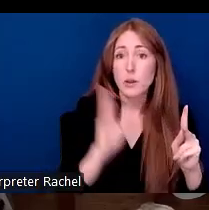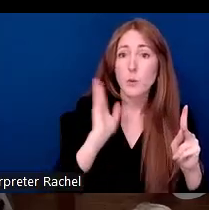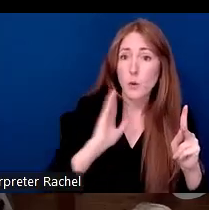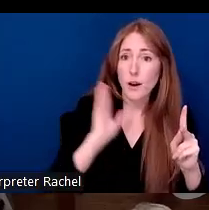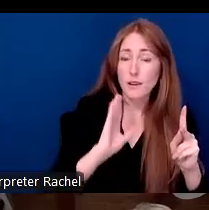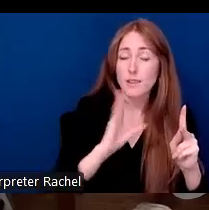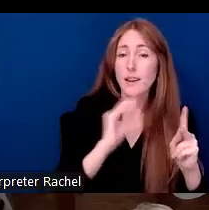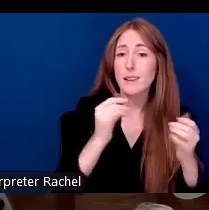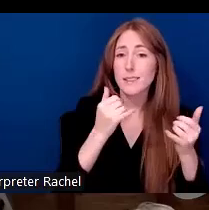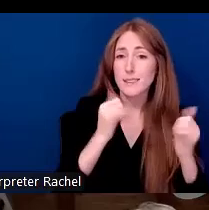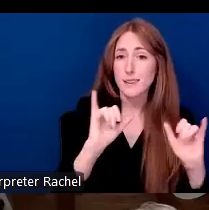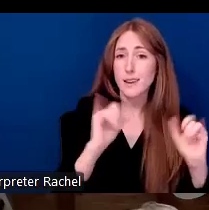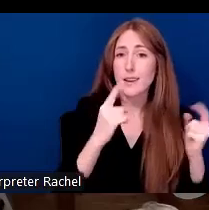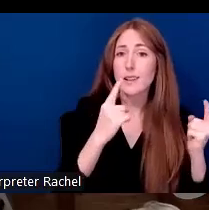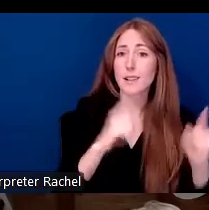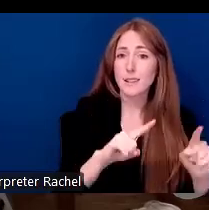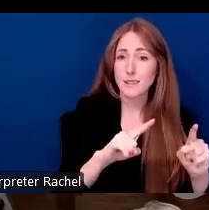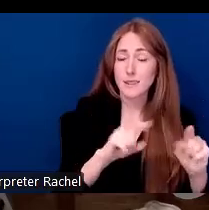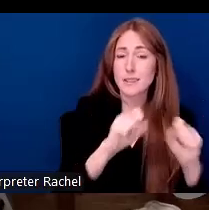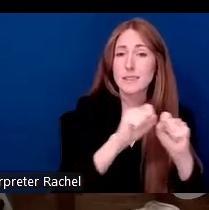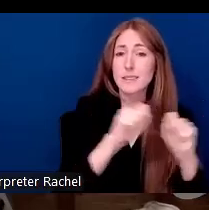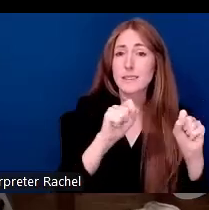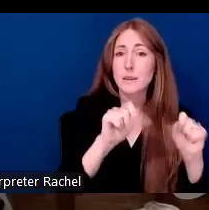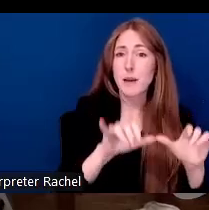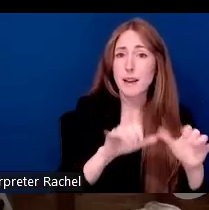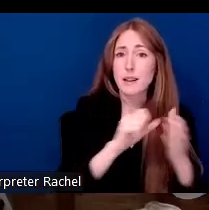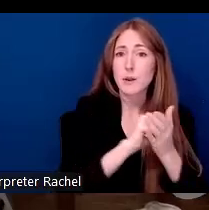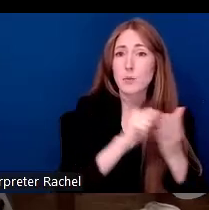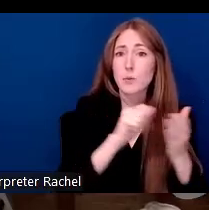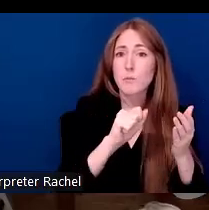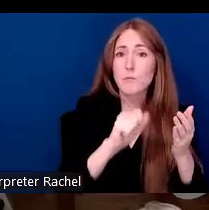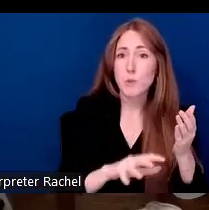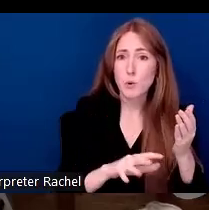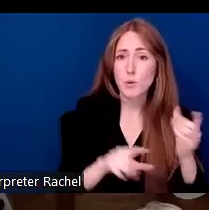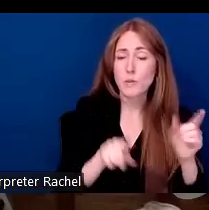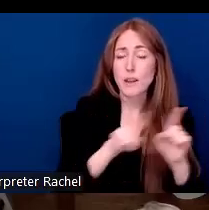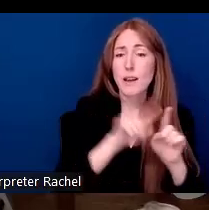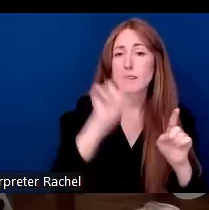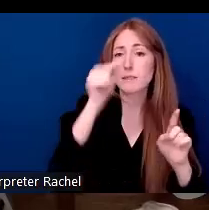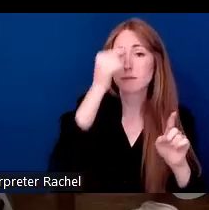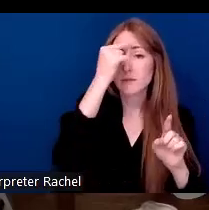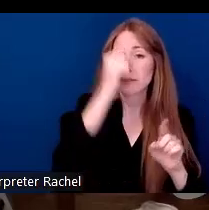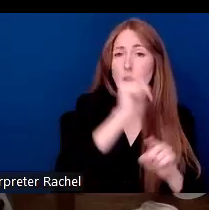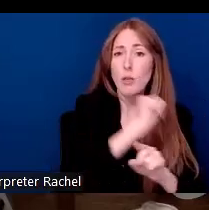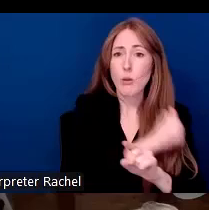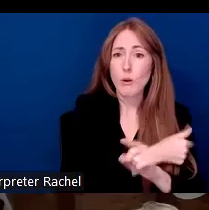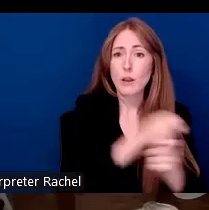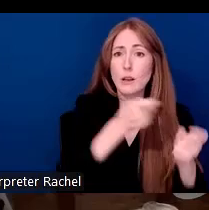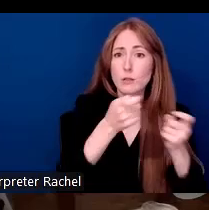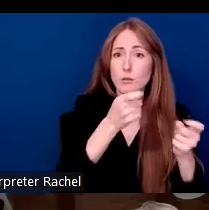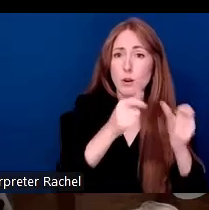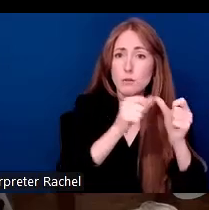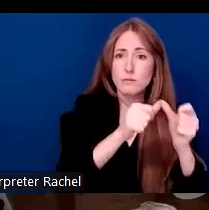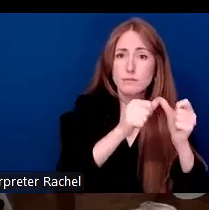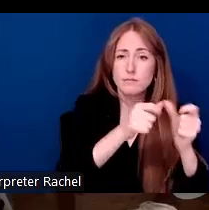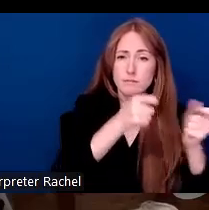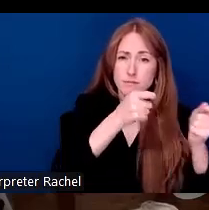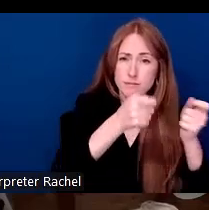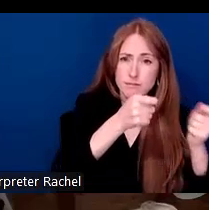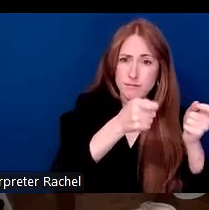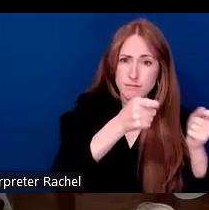systematically removed as government authority and control continue to be asserted. Intersectionality